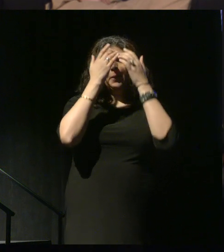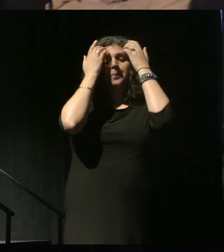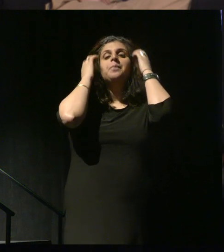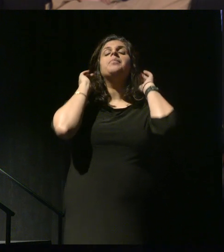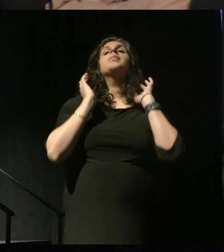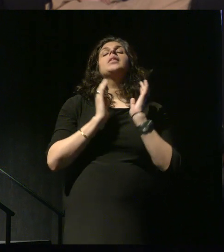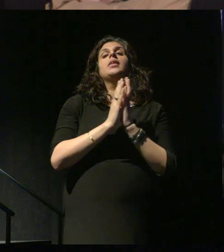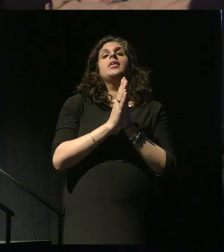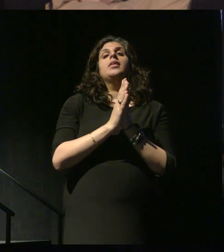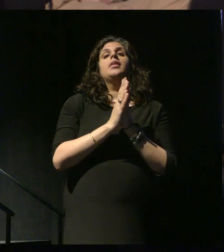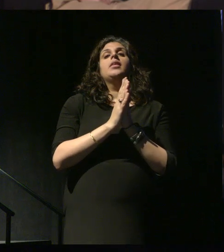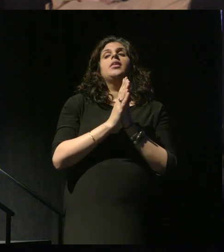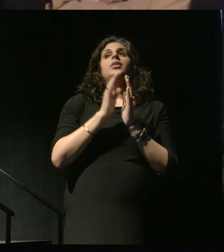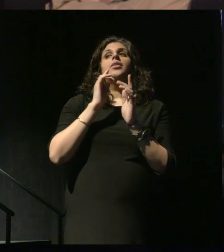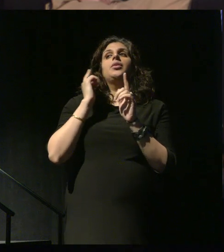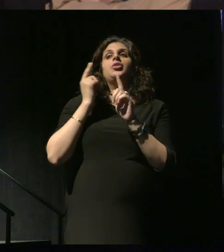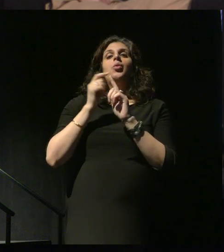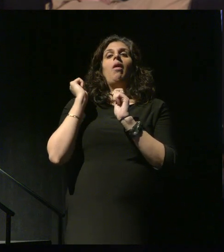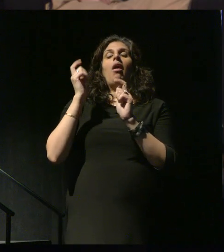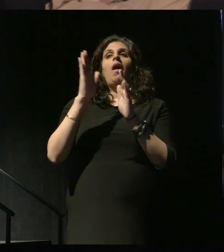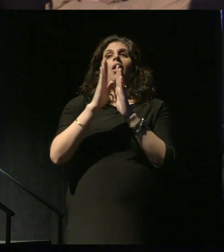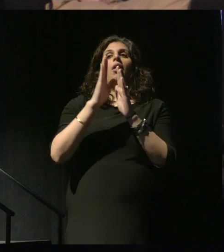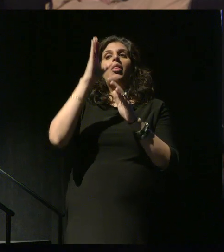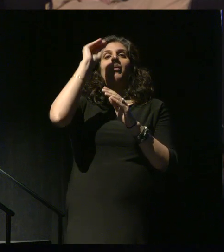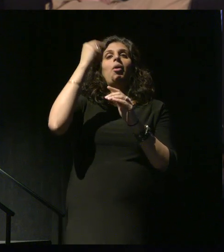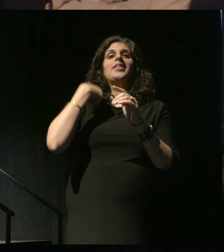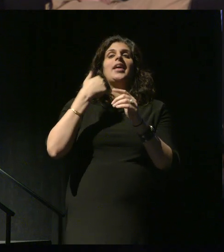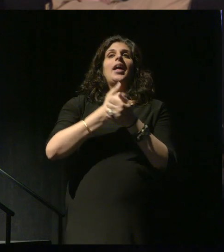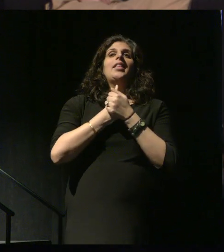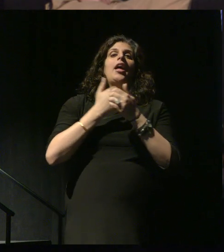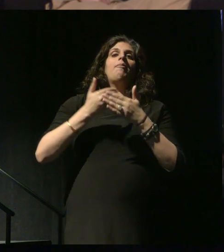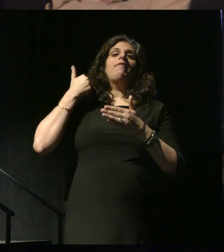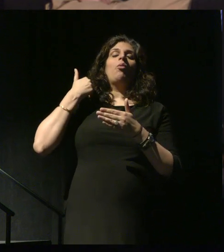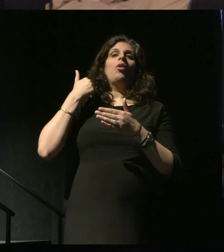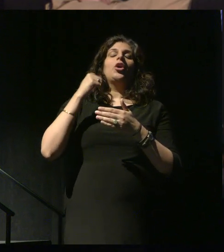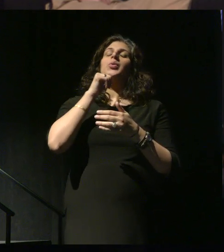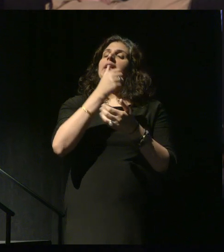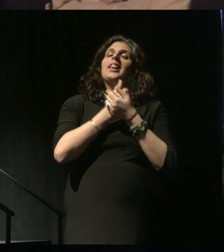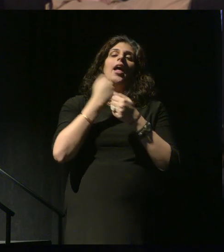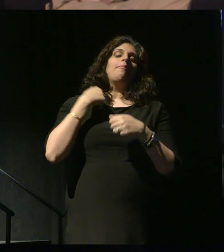to all the boys I've loved before who didn't love me back. Yeah.